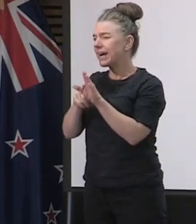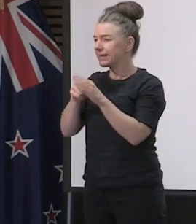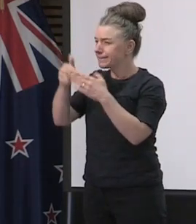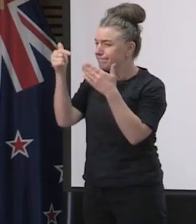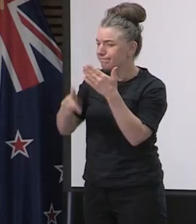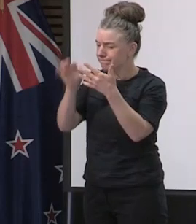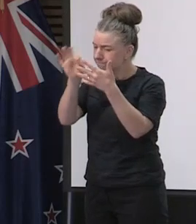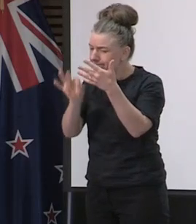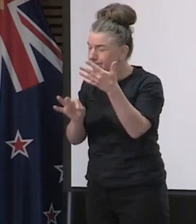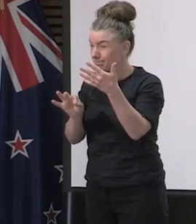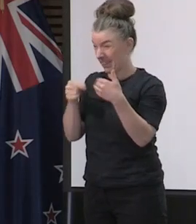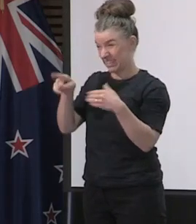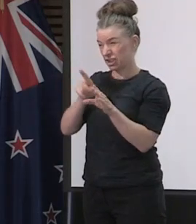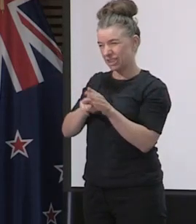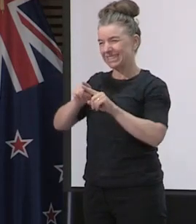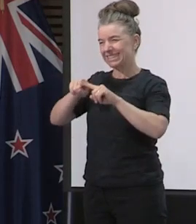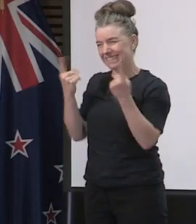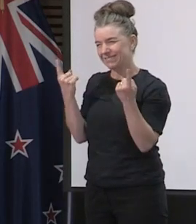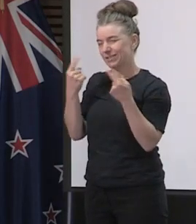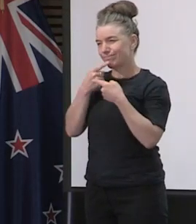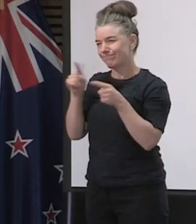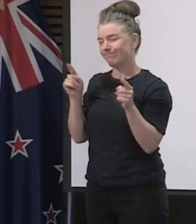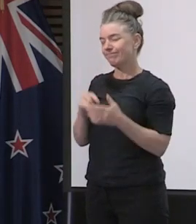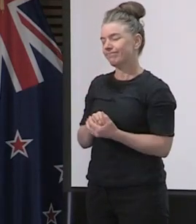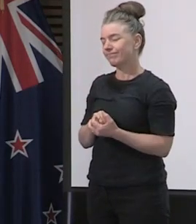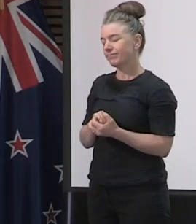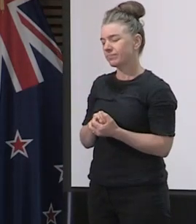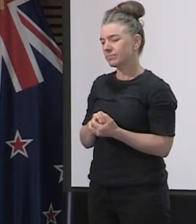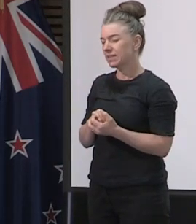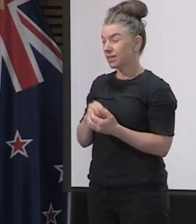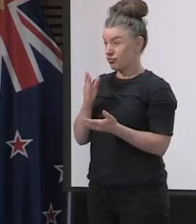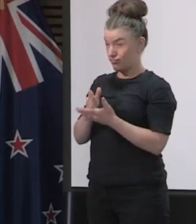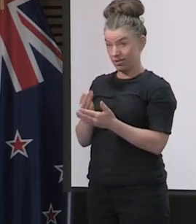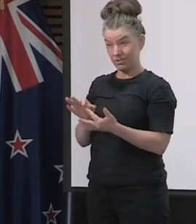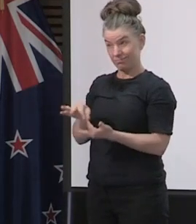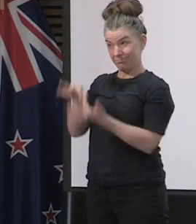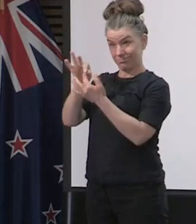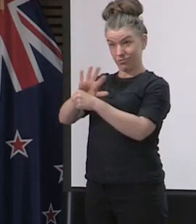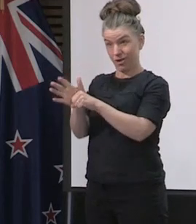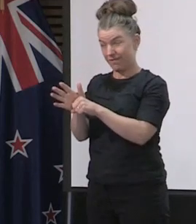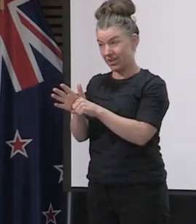detail. This Budget is different. It is not business